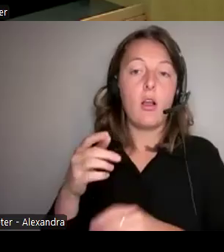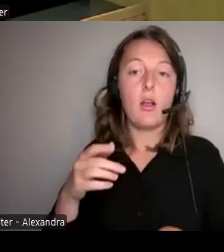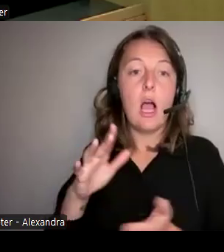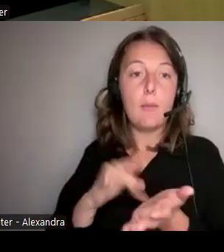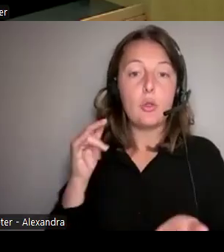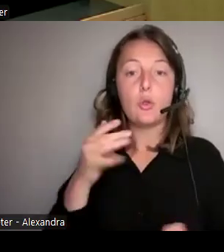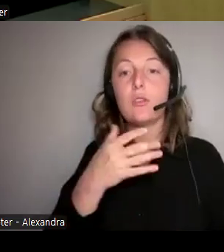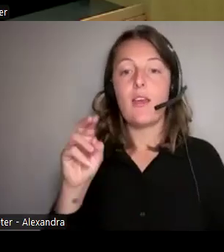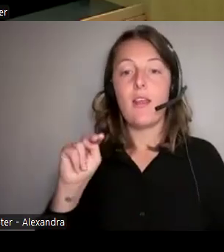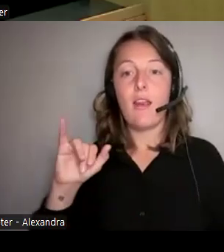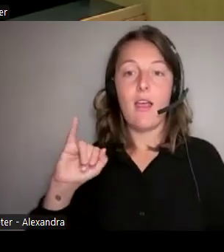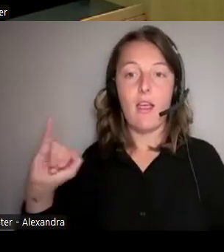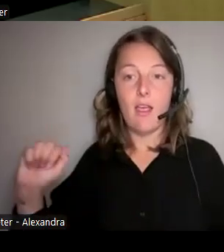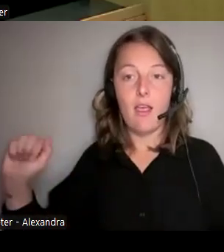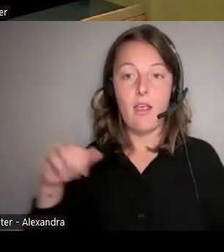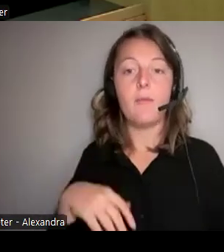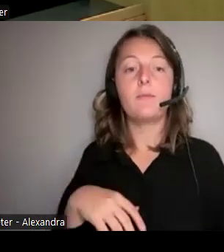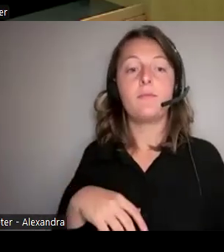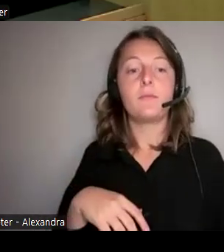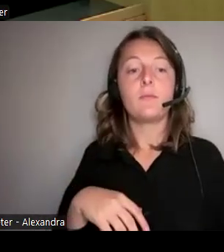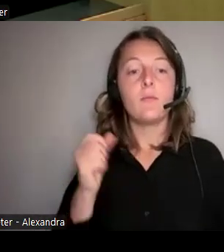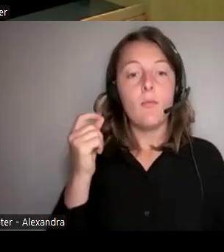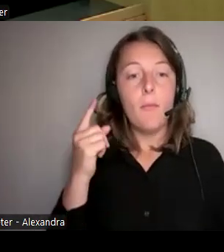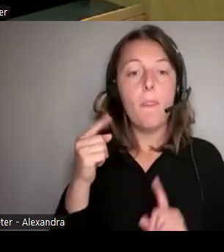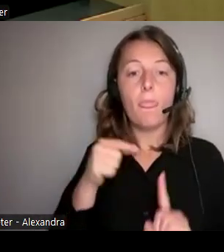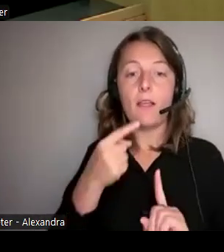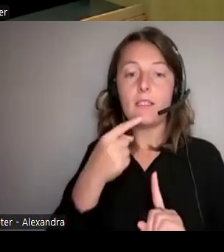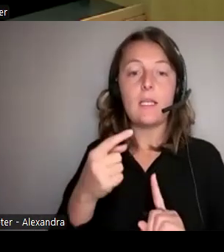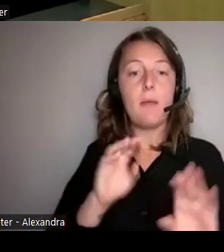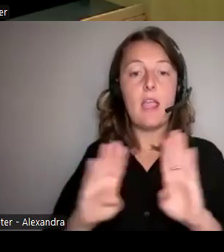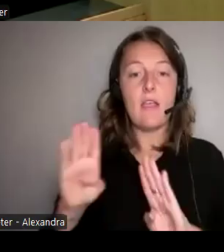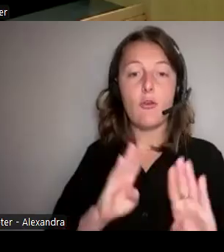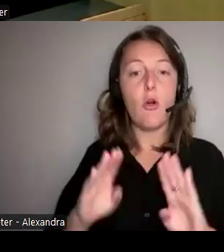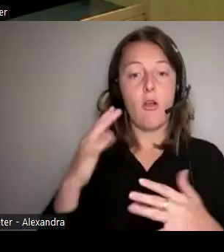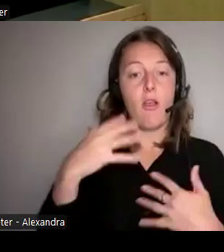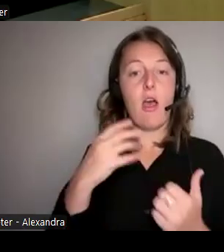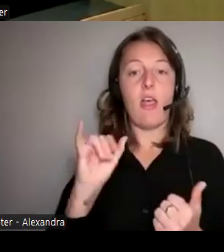with bodacharia is seeing behavioral health as one facet of a mission to combat chronic illness. So